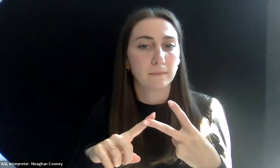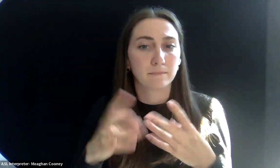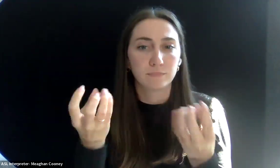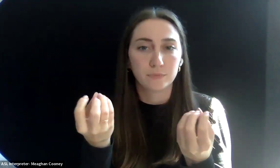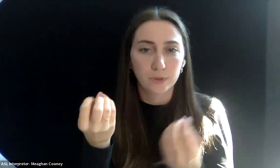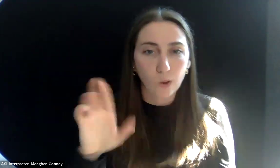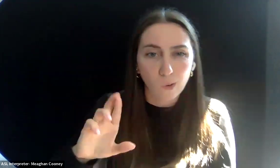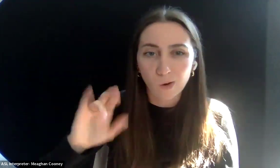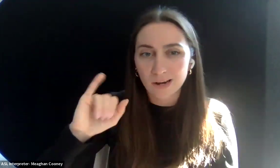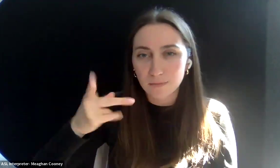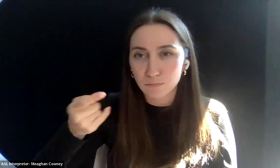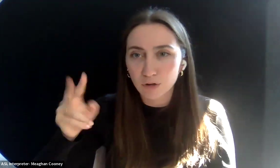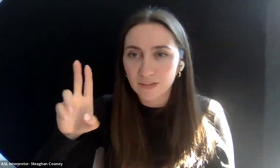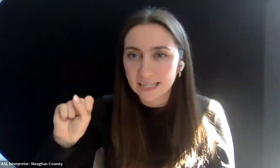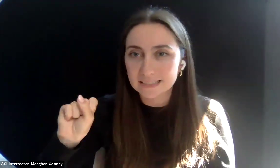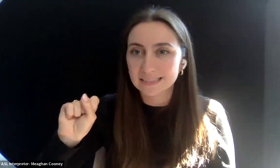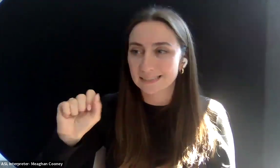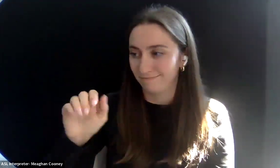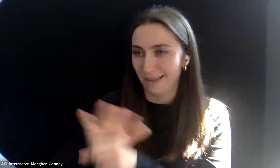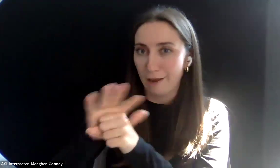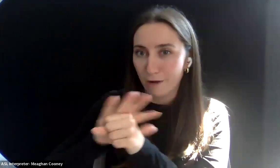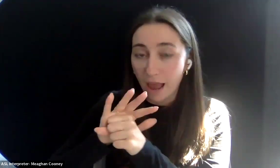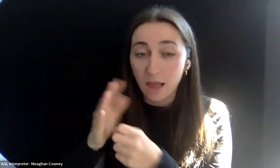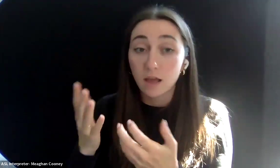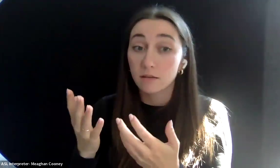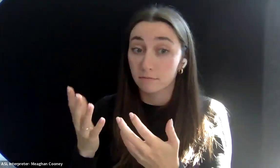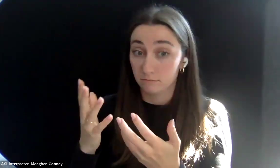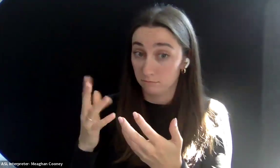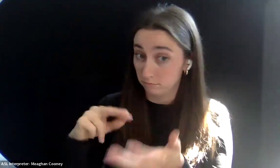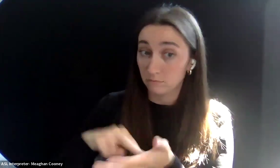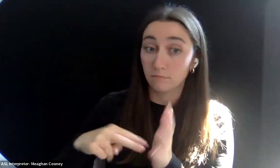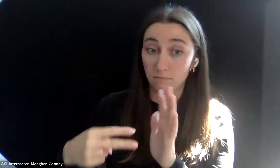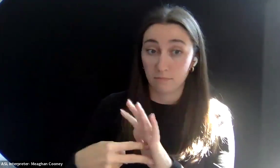And for those sites, the policy would require some special